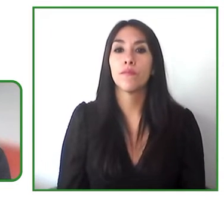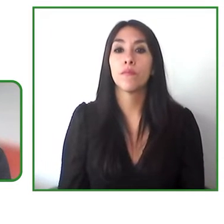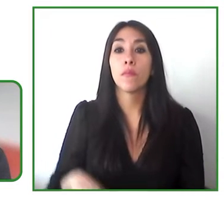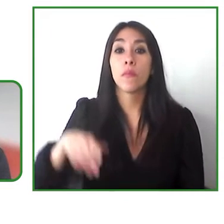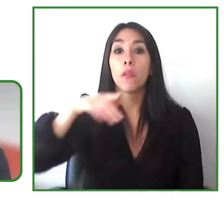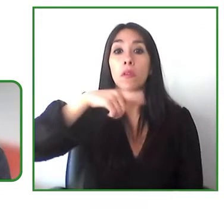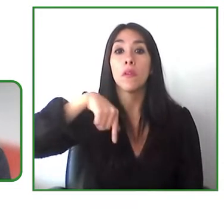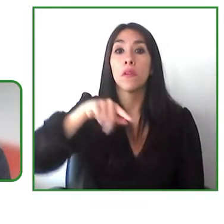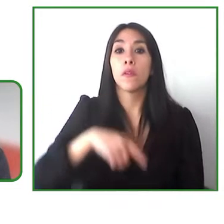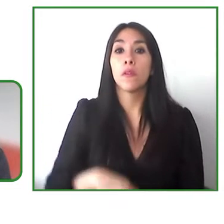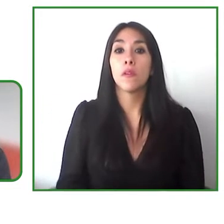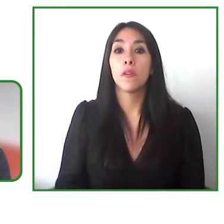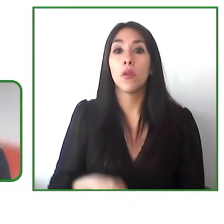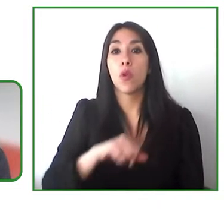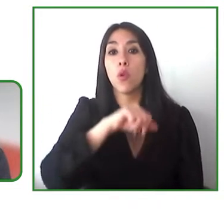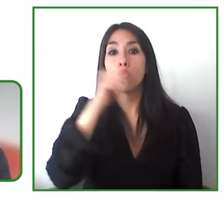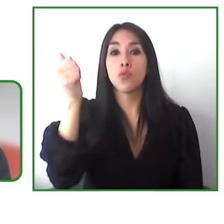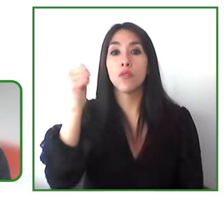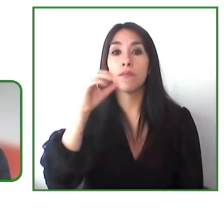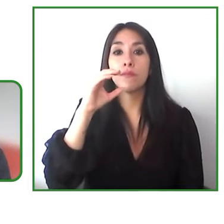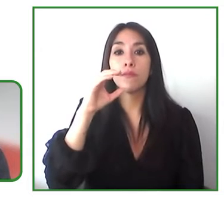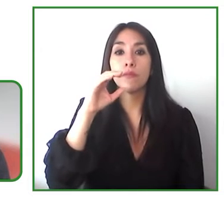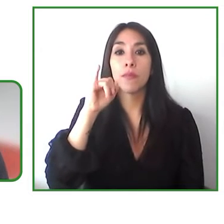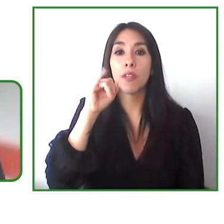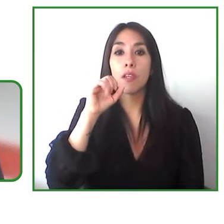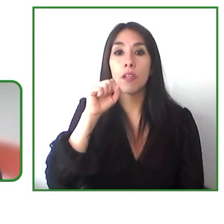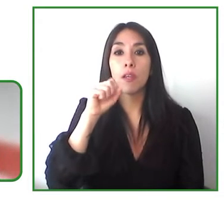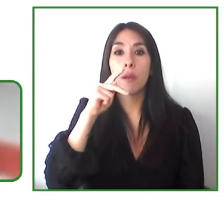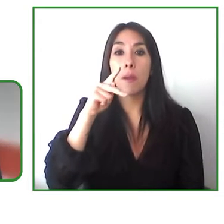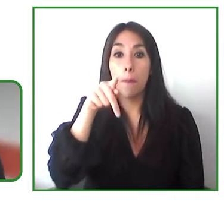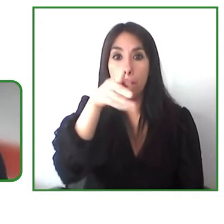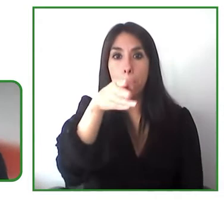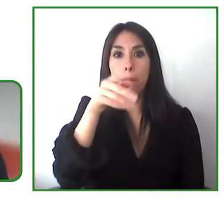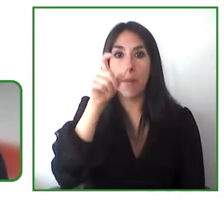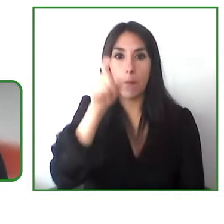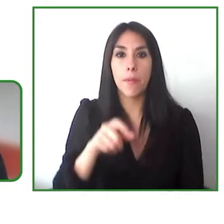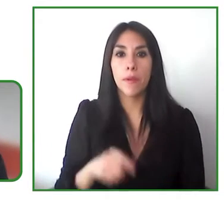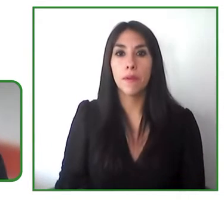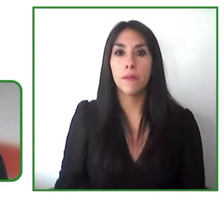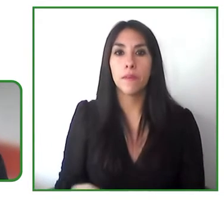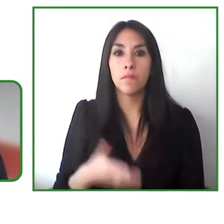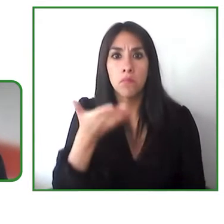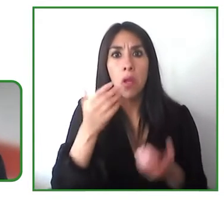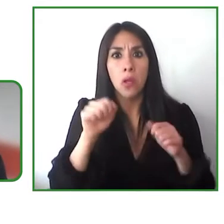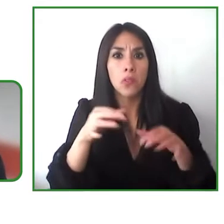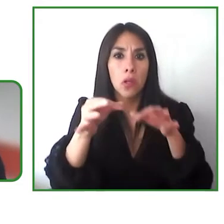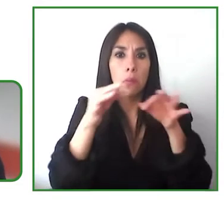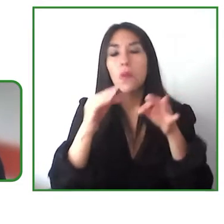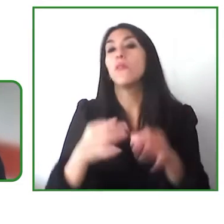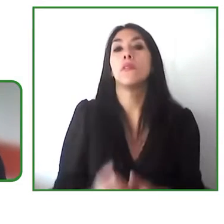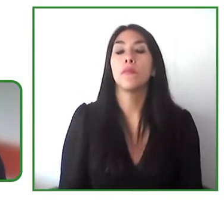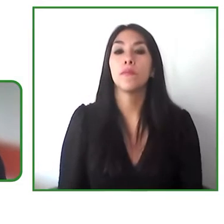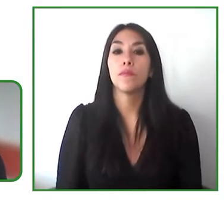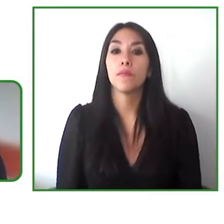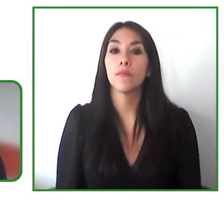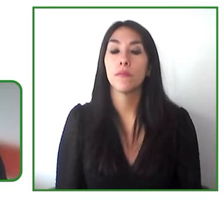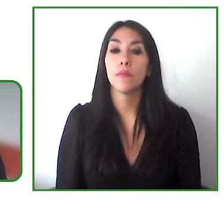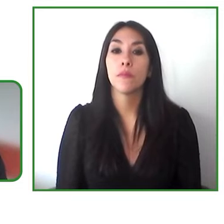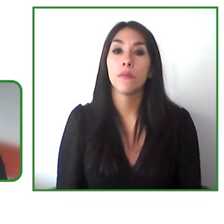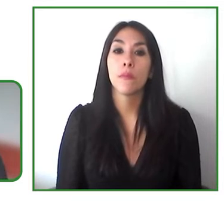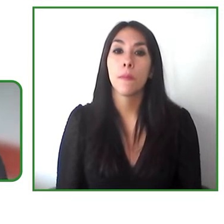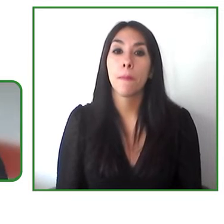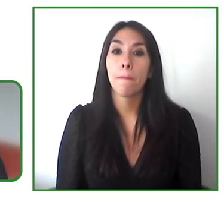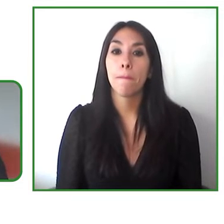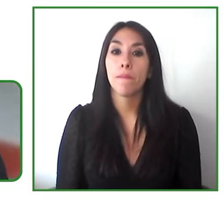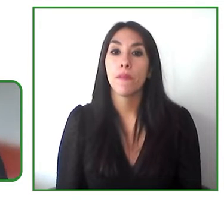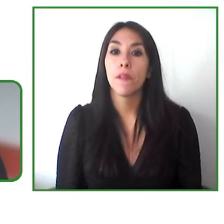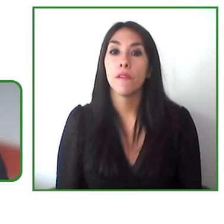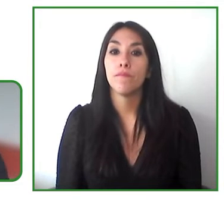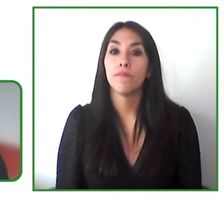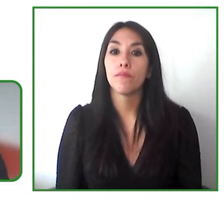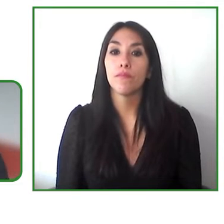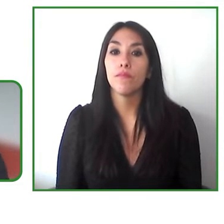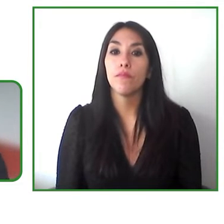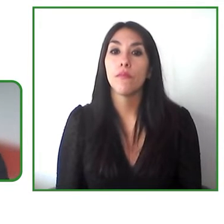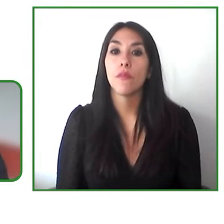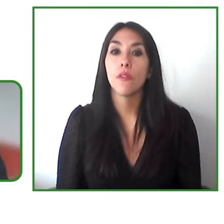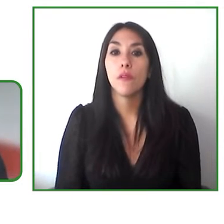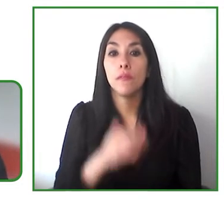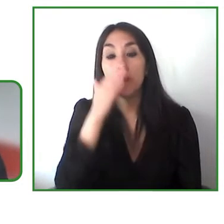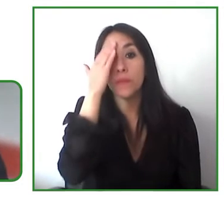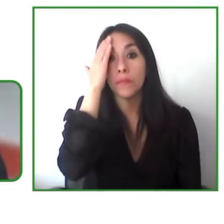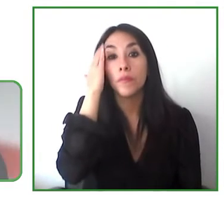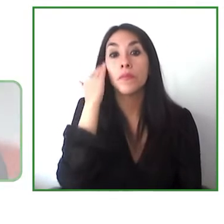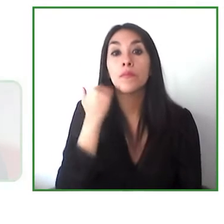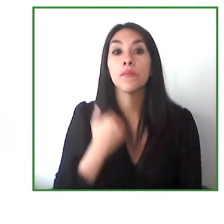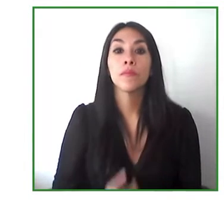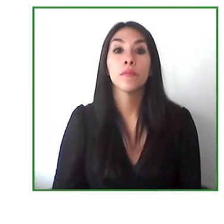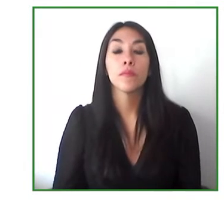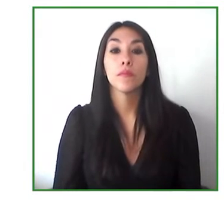chris this is chris speaking for us one of the largest